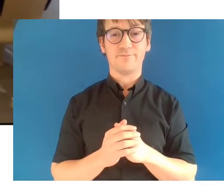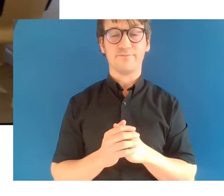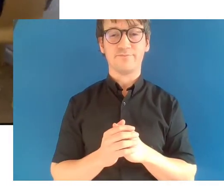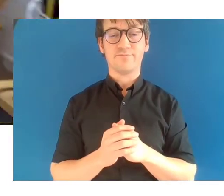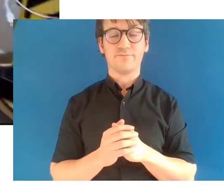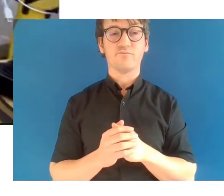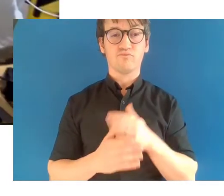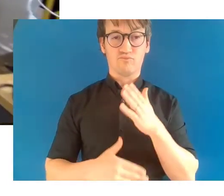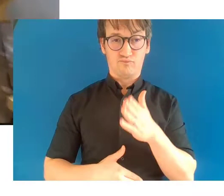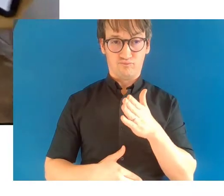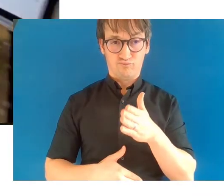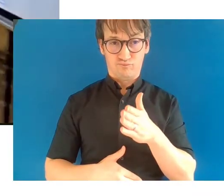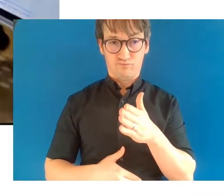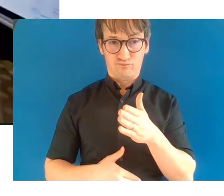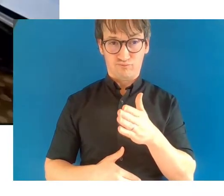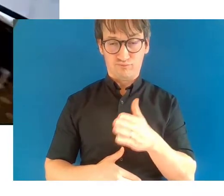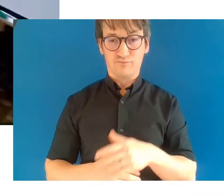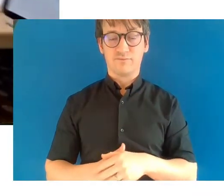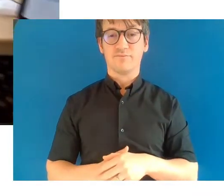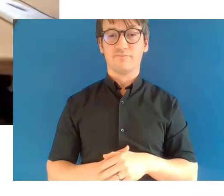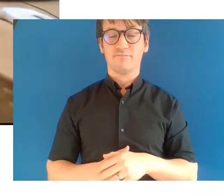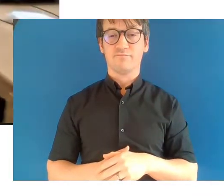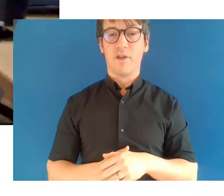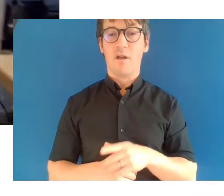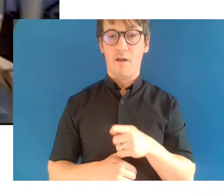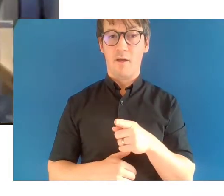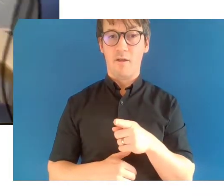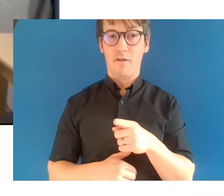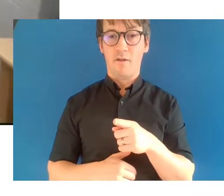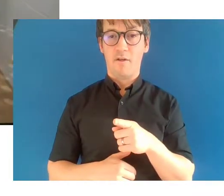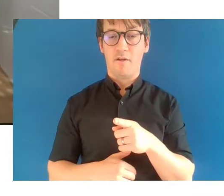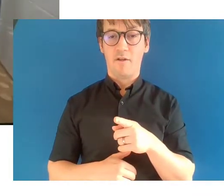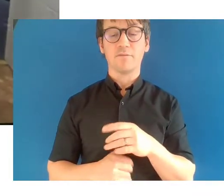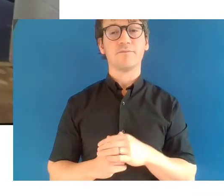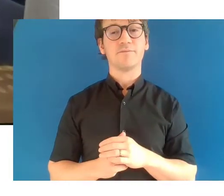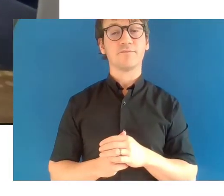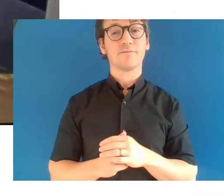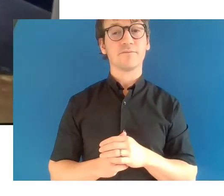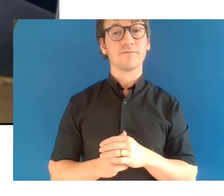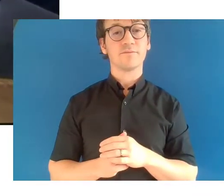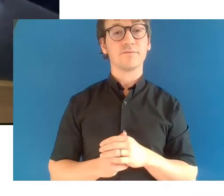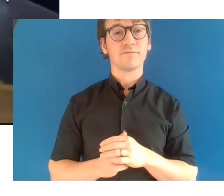We’re going to go forward a bit.